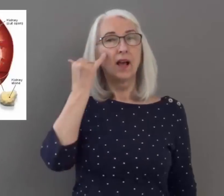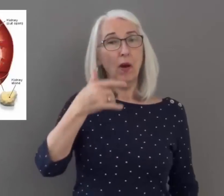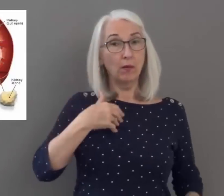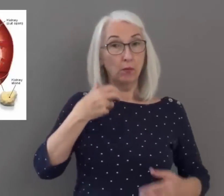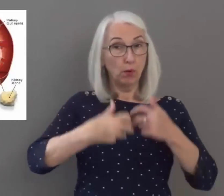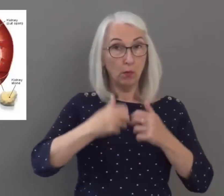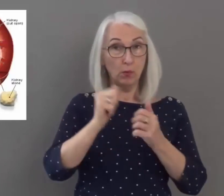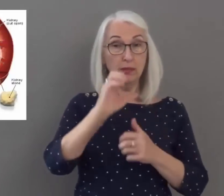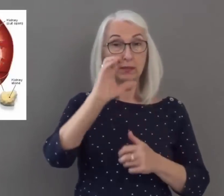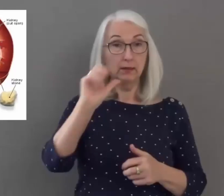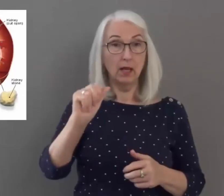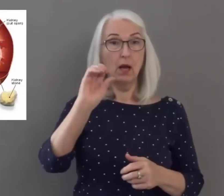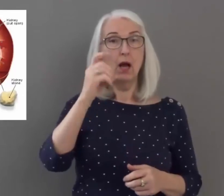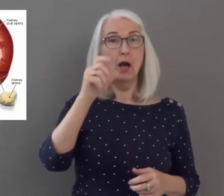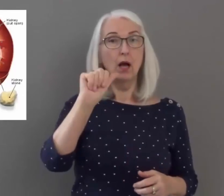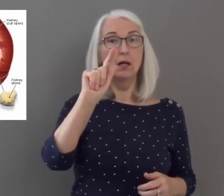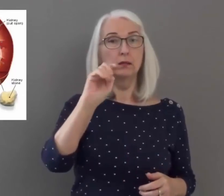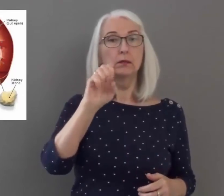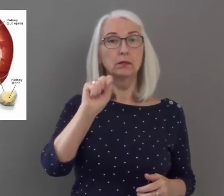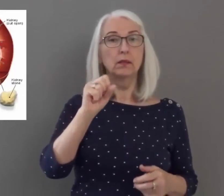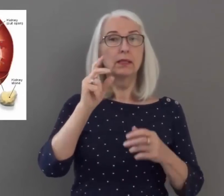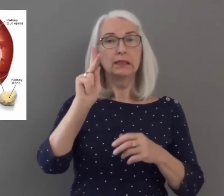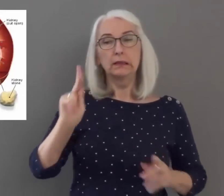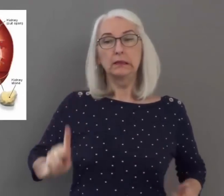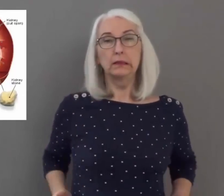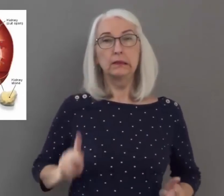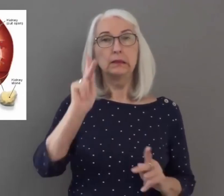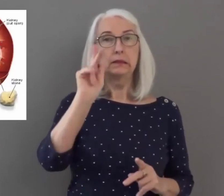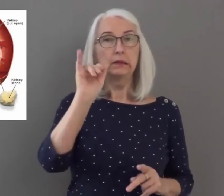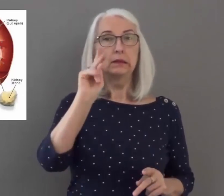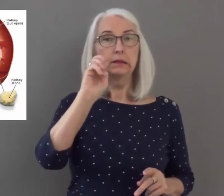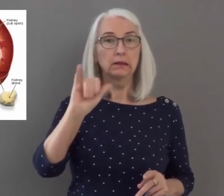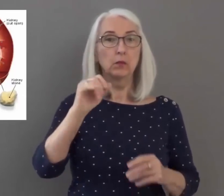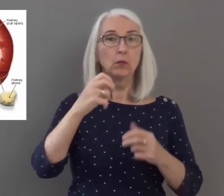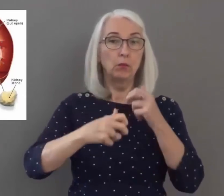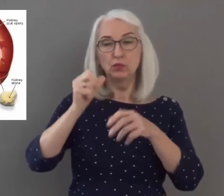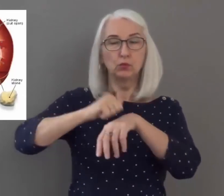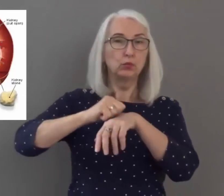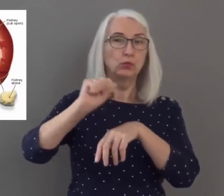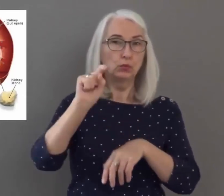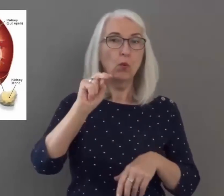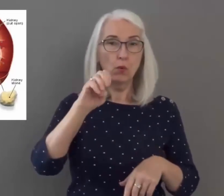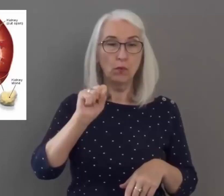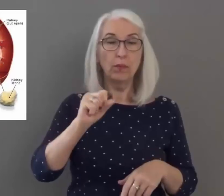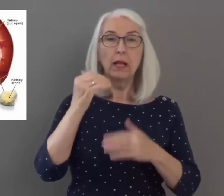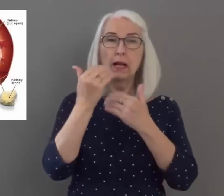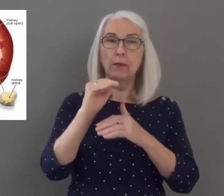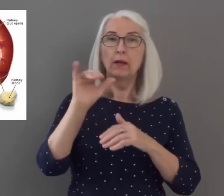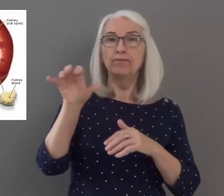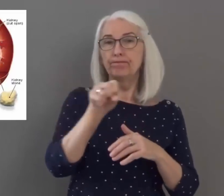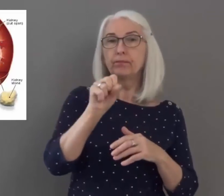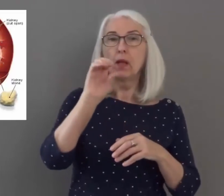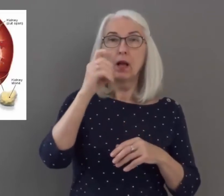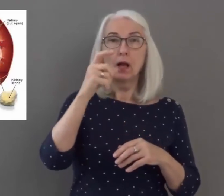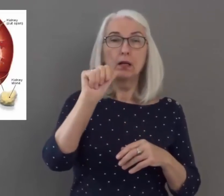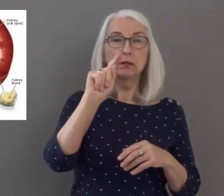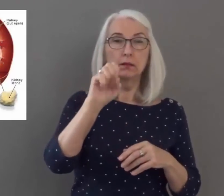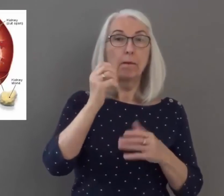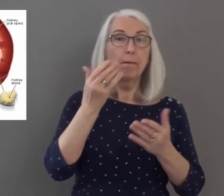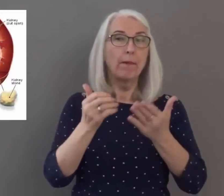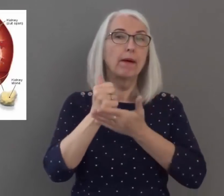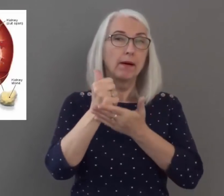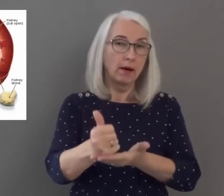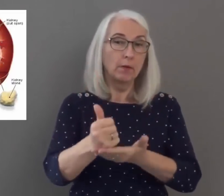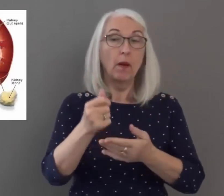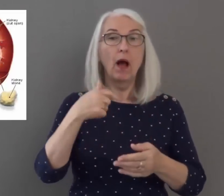If you have a problem with calcium oxalate kidney stones, limiting the intake of oxalate may help.